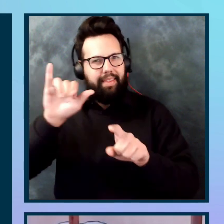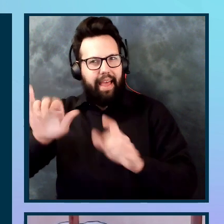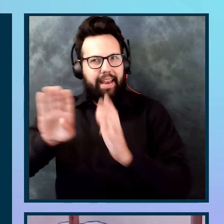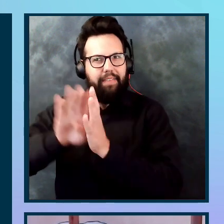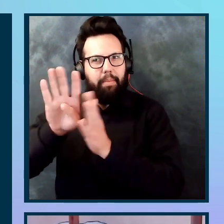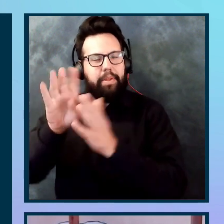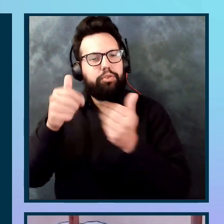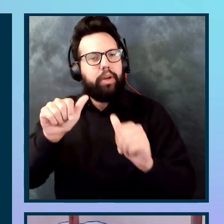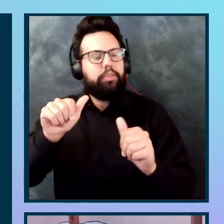Just experiment with it.